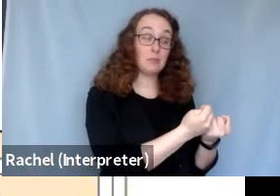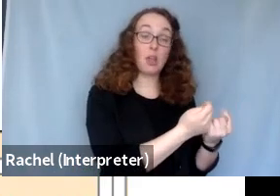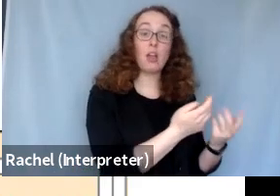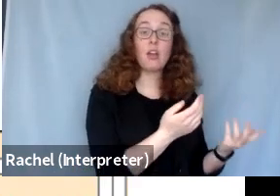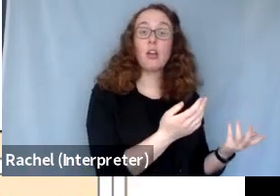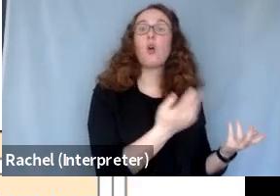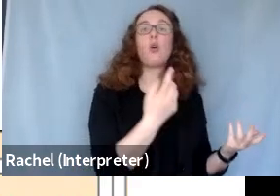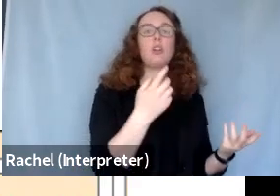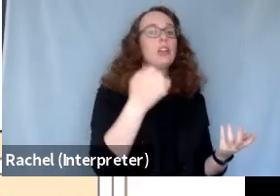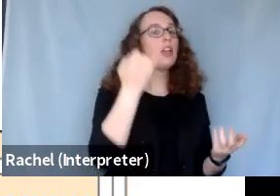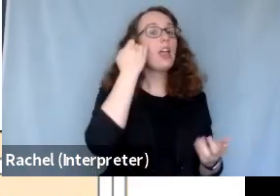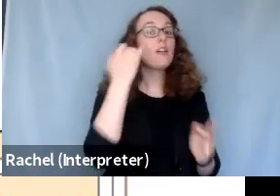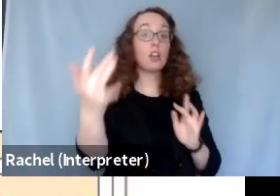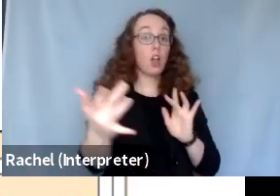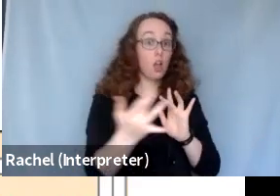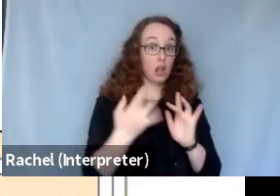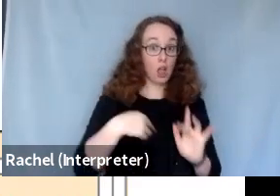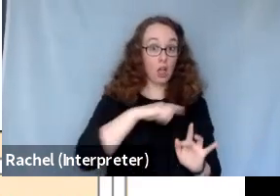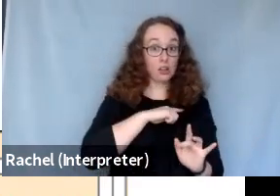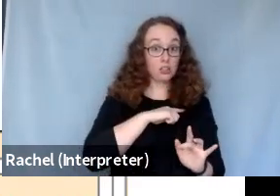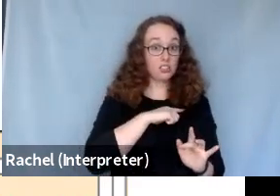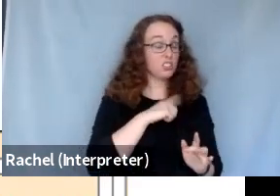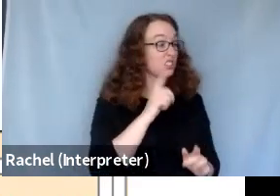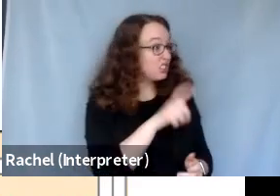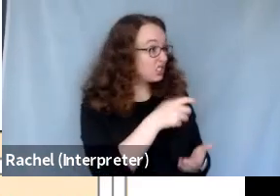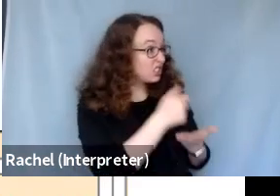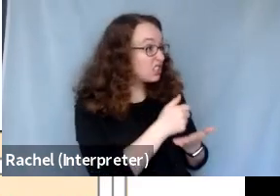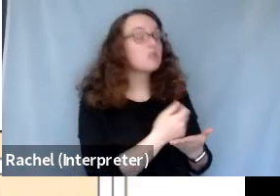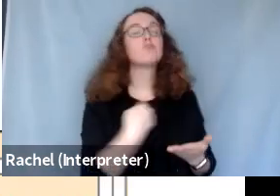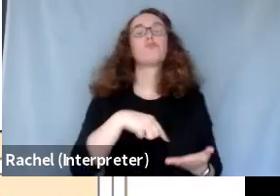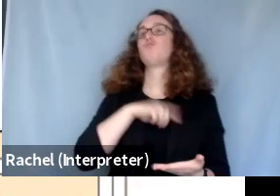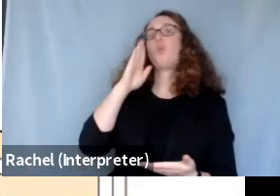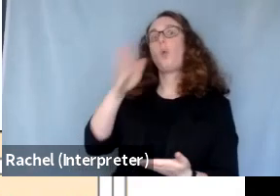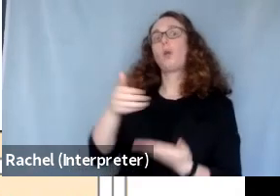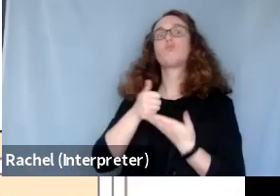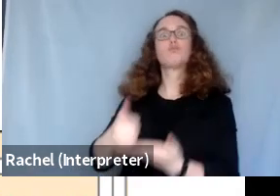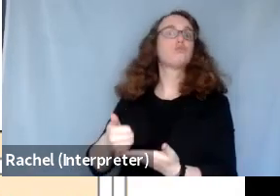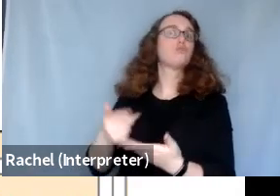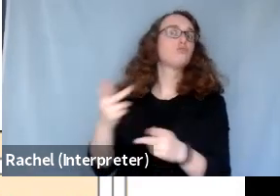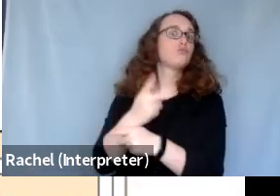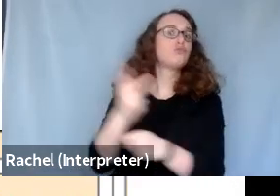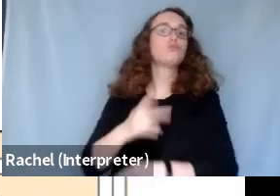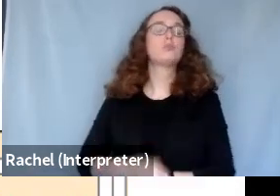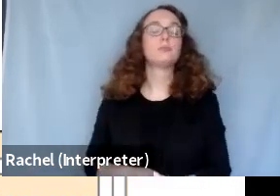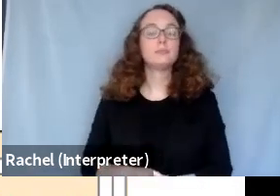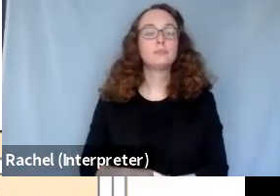it happen, I guarantee it. For those of you not familiar with the campus, we are as per the map, we are almost the